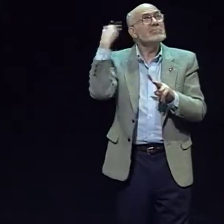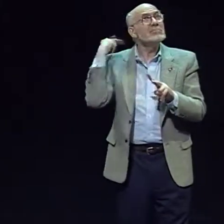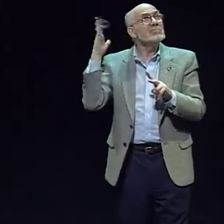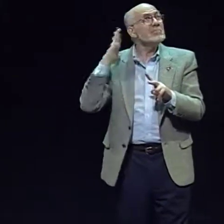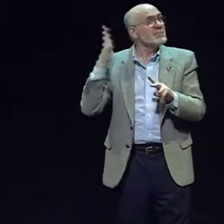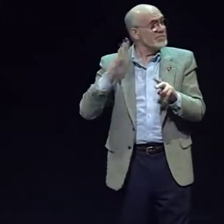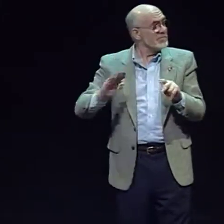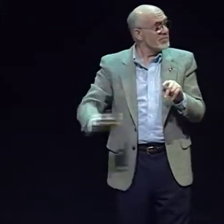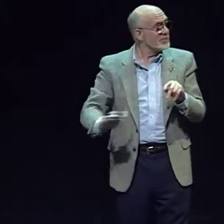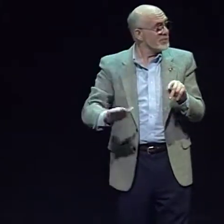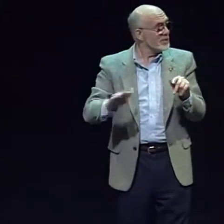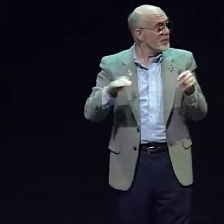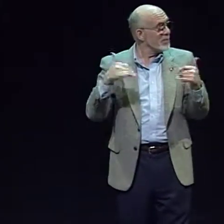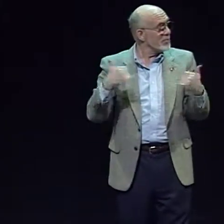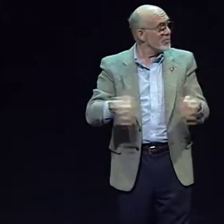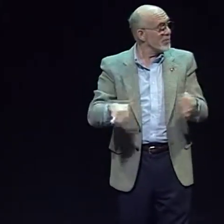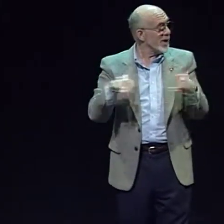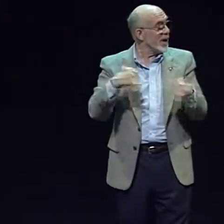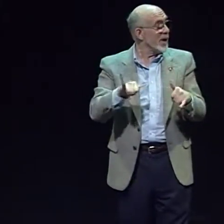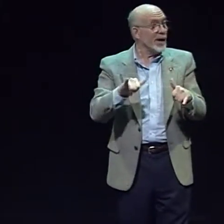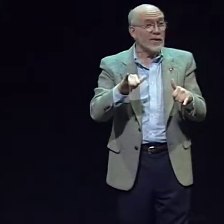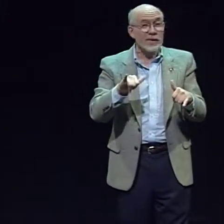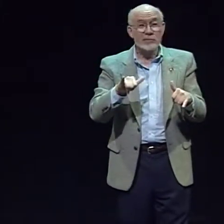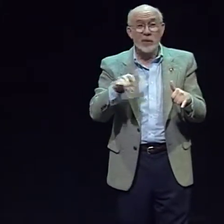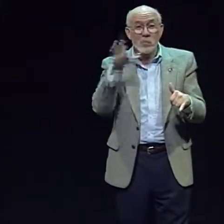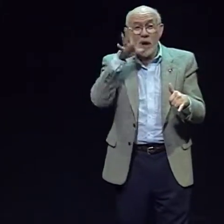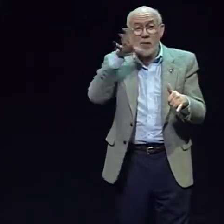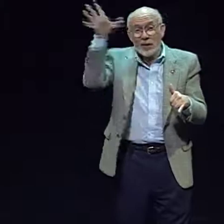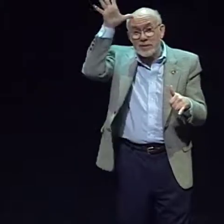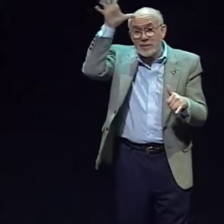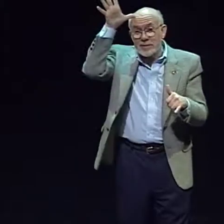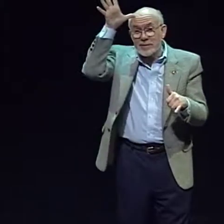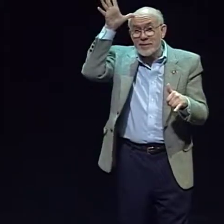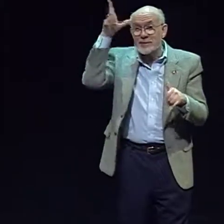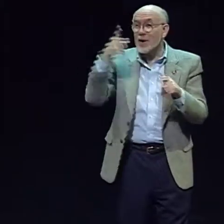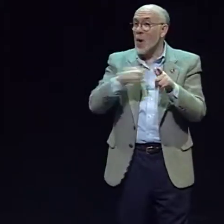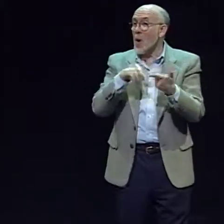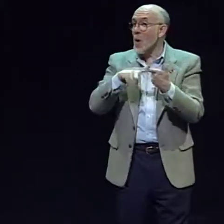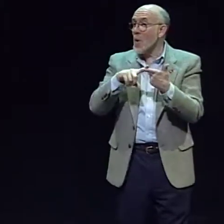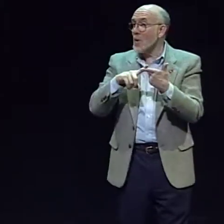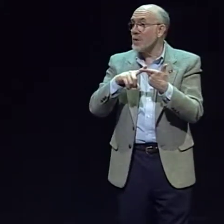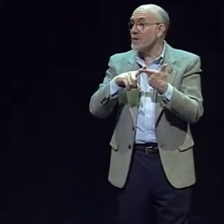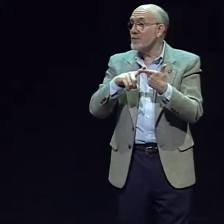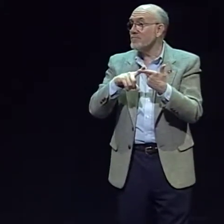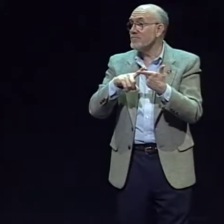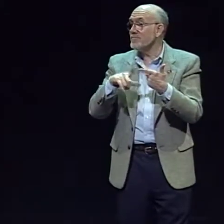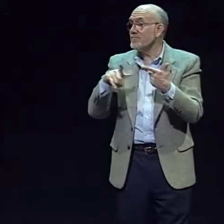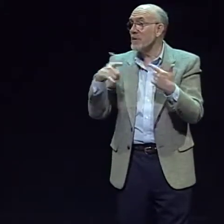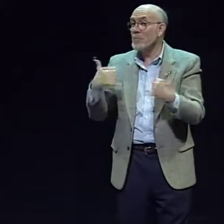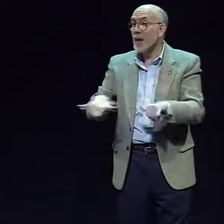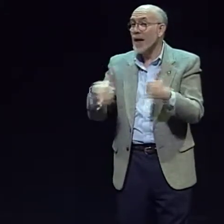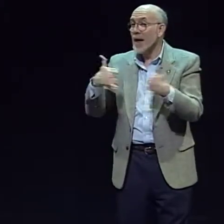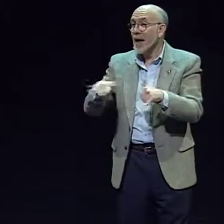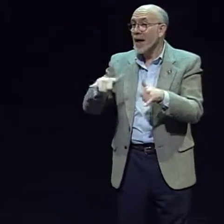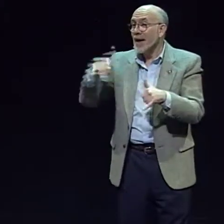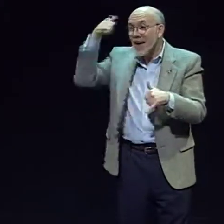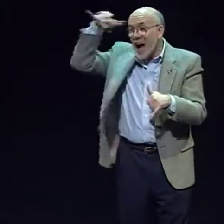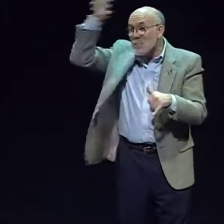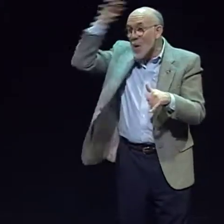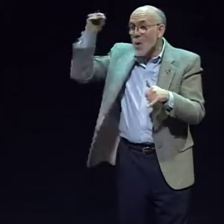THINK BACK TO A TIME WHEN YOU WERE LITTLE AND WHEN YOU ENGAGED IN PLAY. YOUR PARENTS MAY HAVE BEEN THERE.